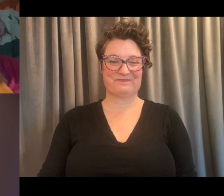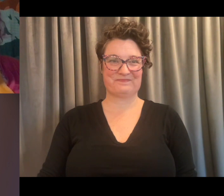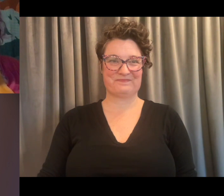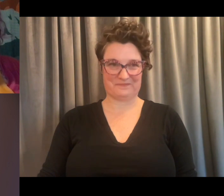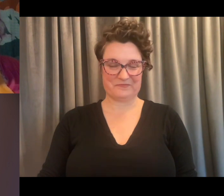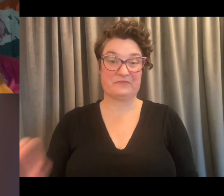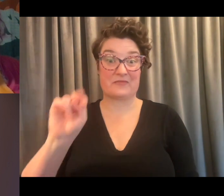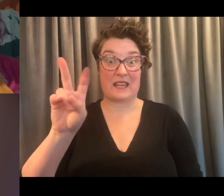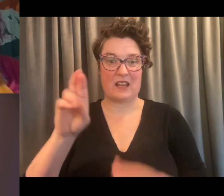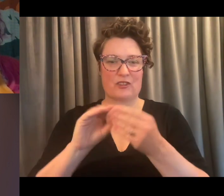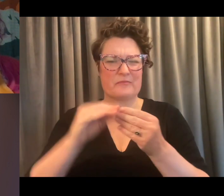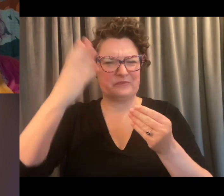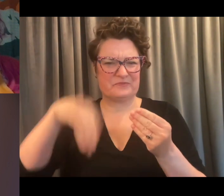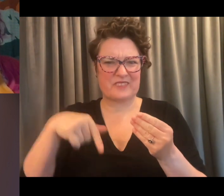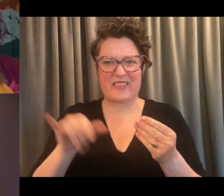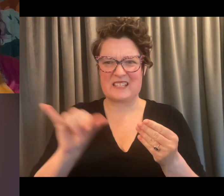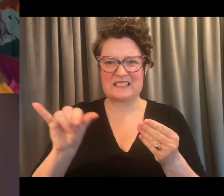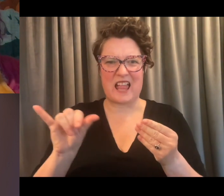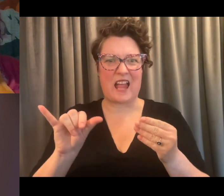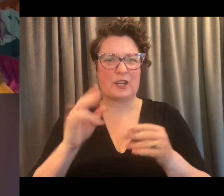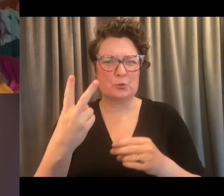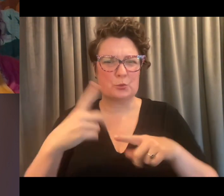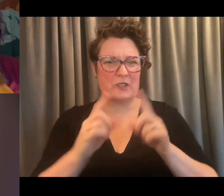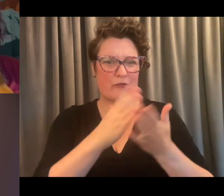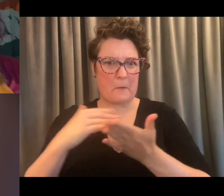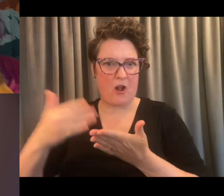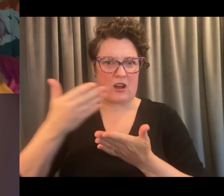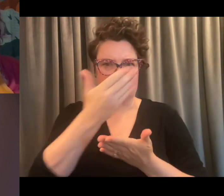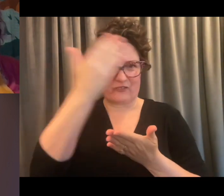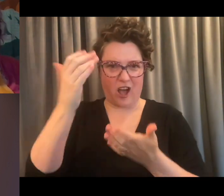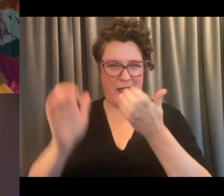Never: And so like, this is like a part of God marrying another part of God.